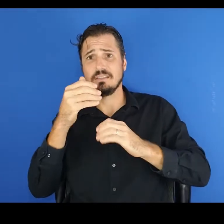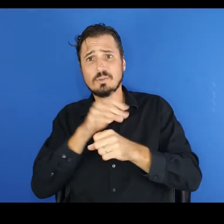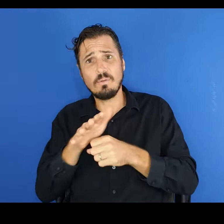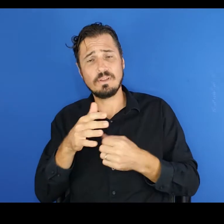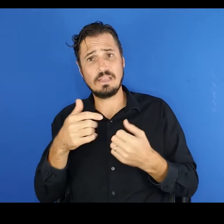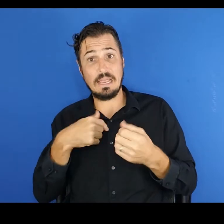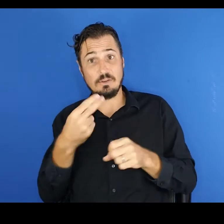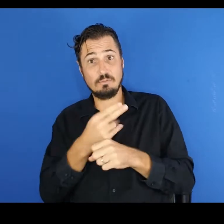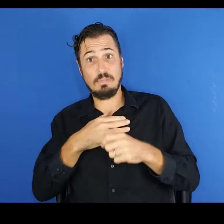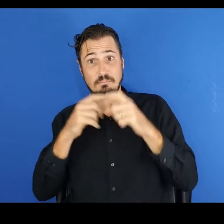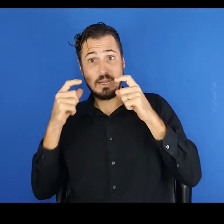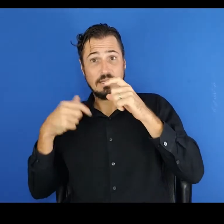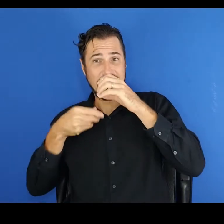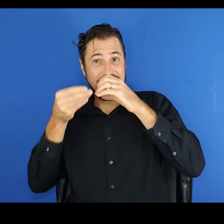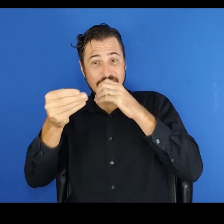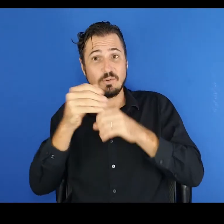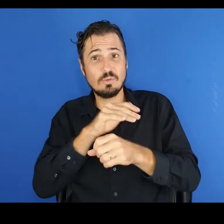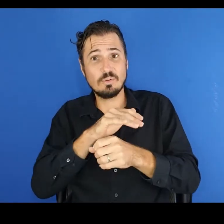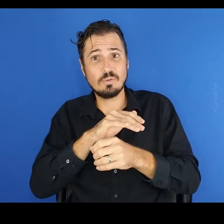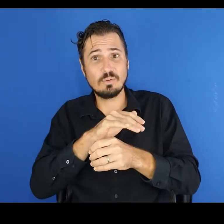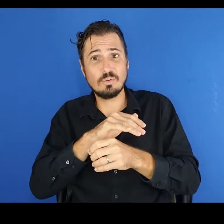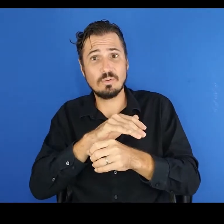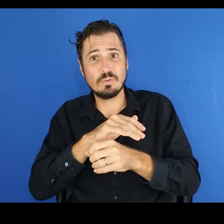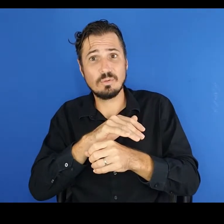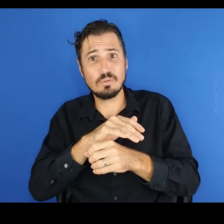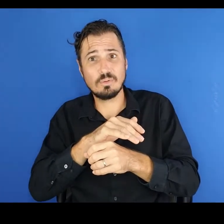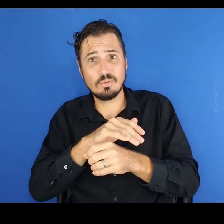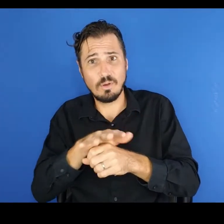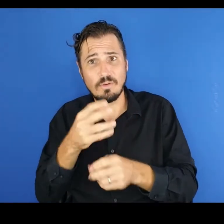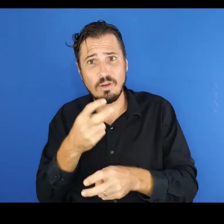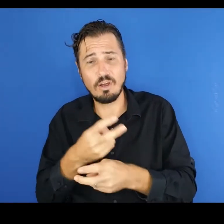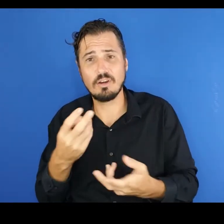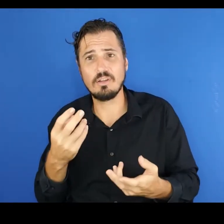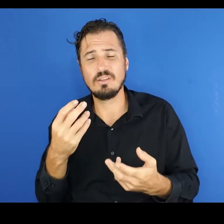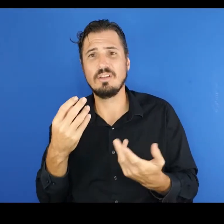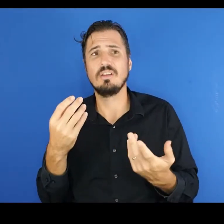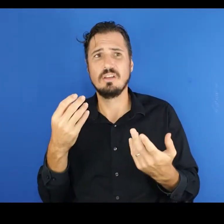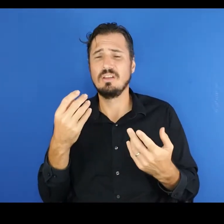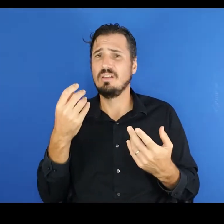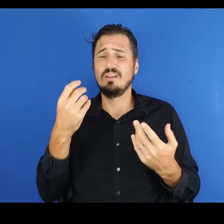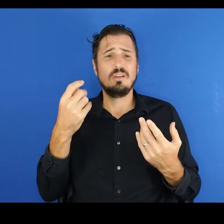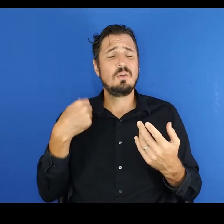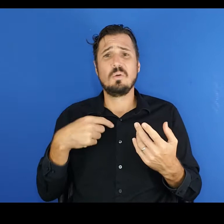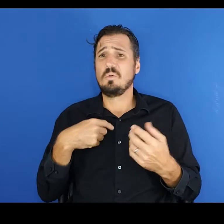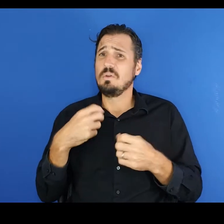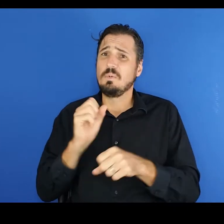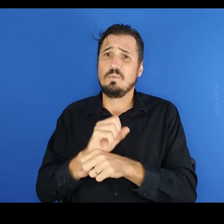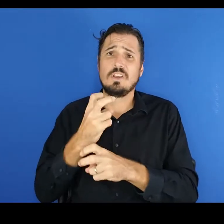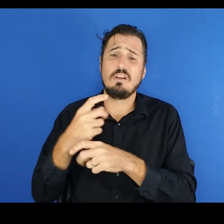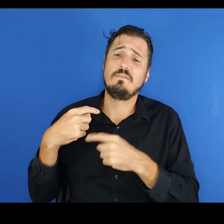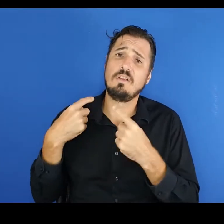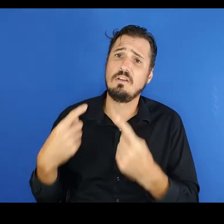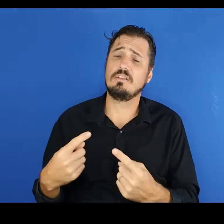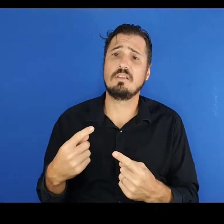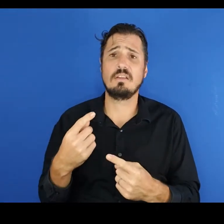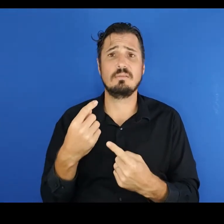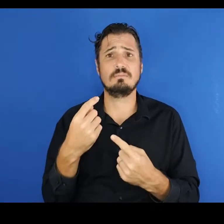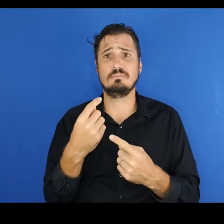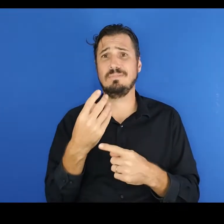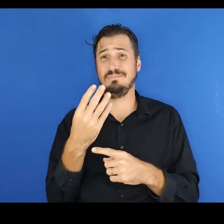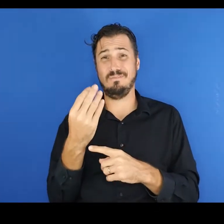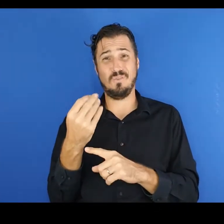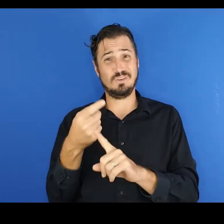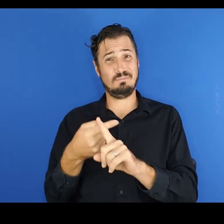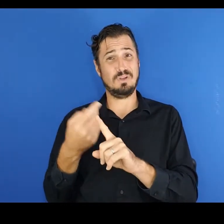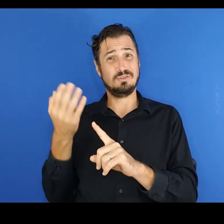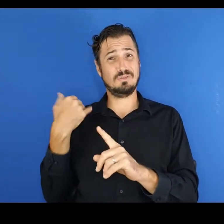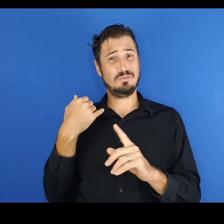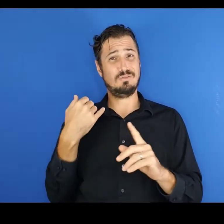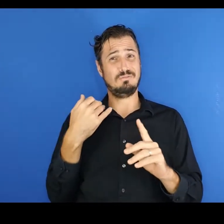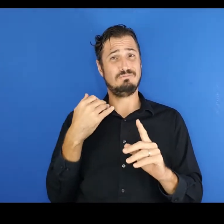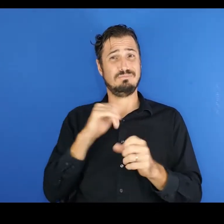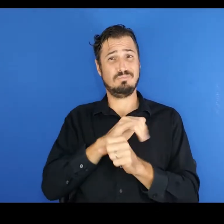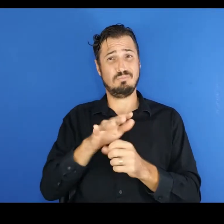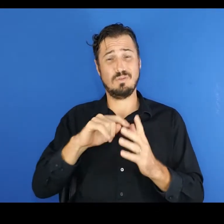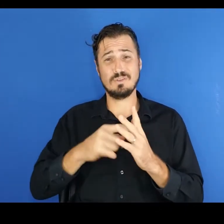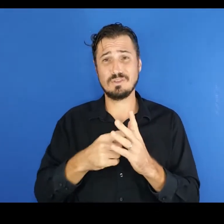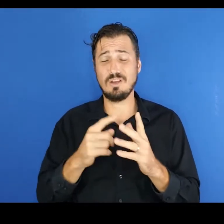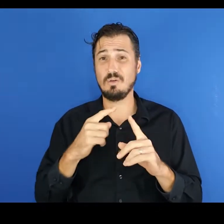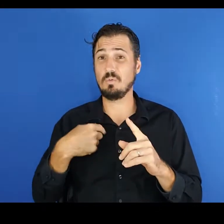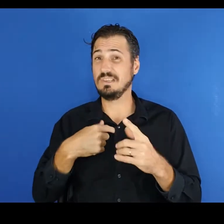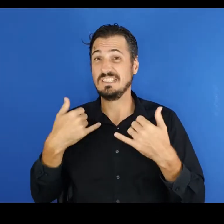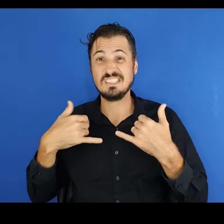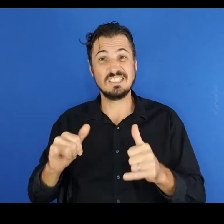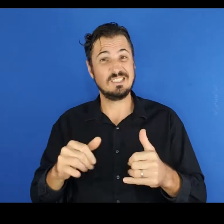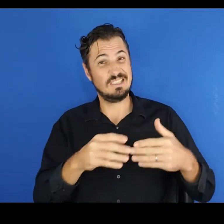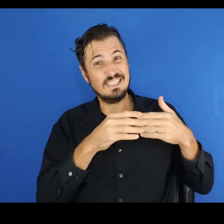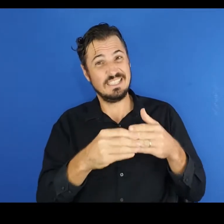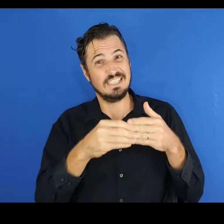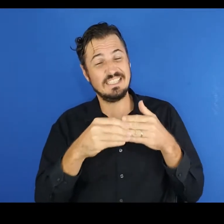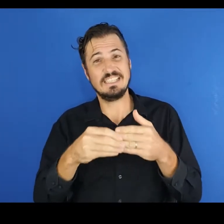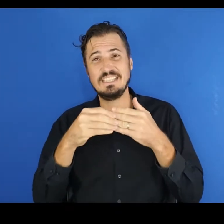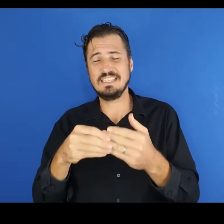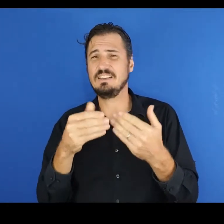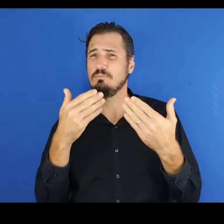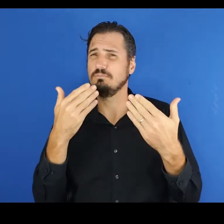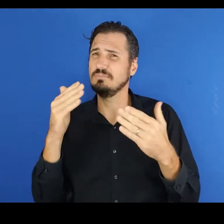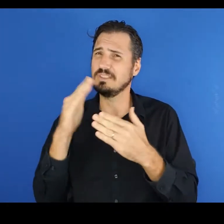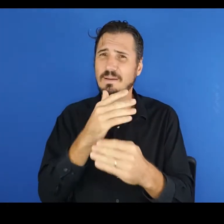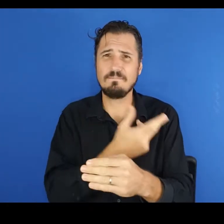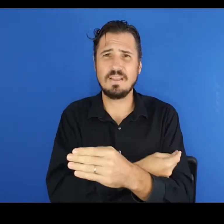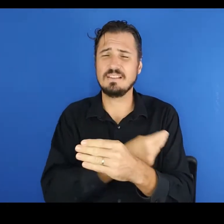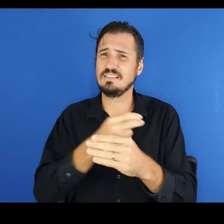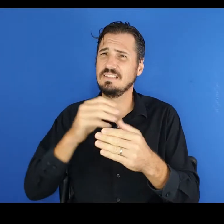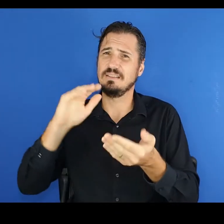We have been working long and hard at this Kauai. 14 months in and we still lead the way in vaccine distribution, low hospitalizations, and the least fatalities. But now is the time to come